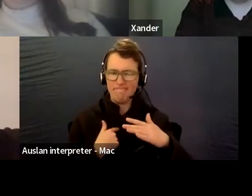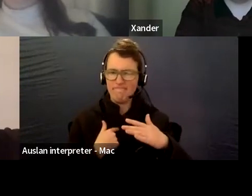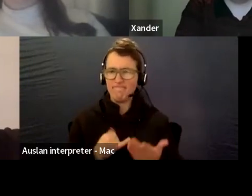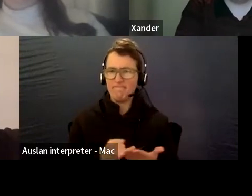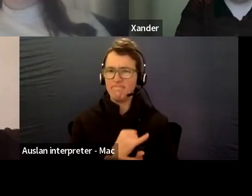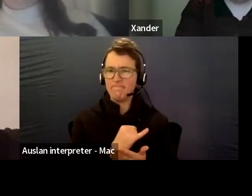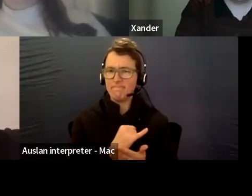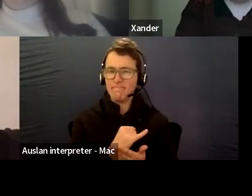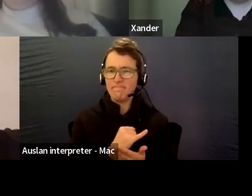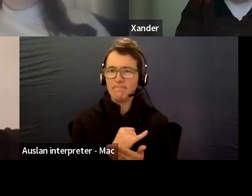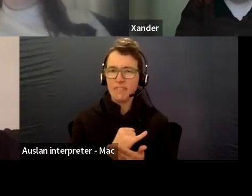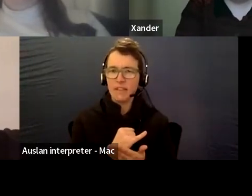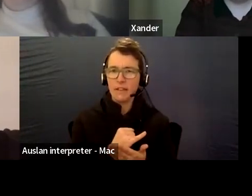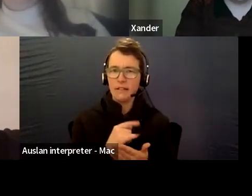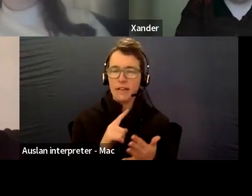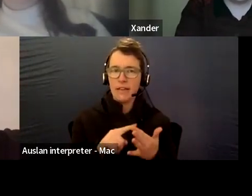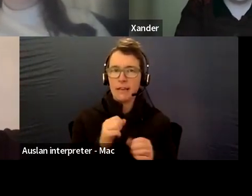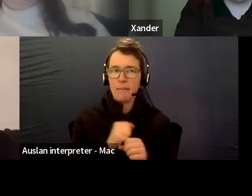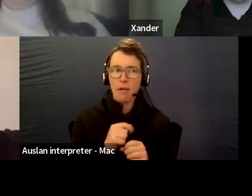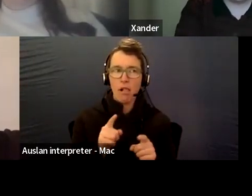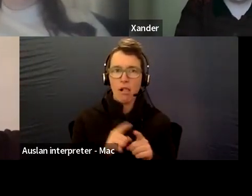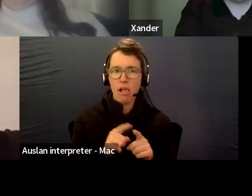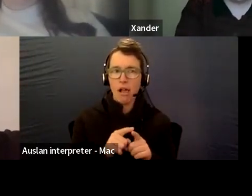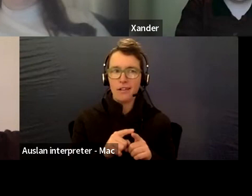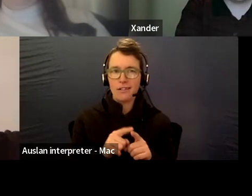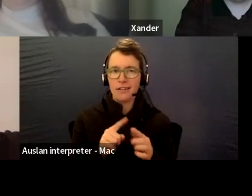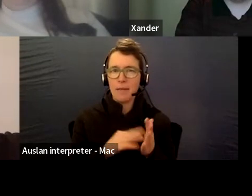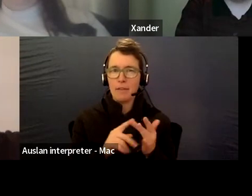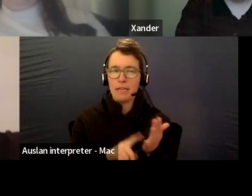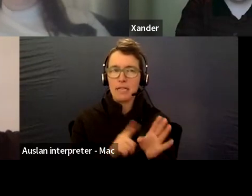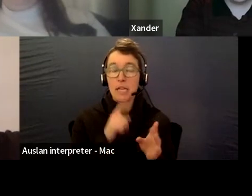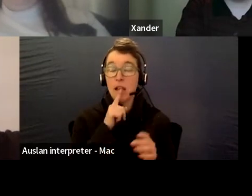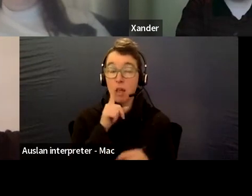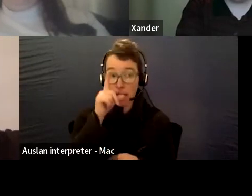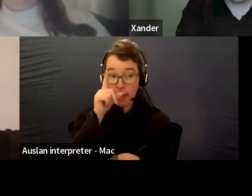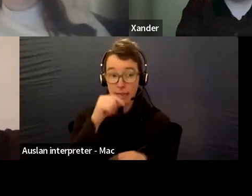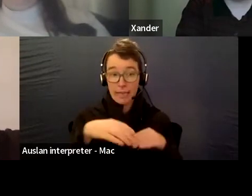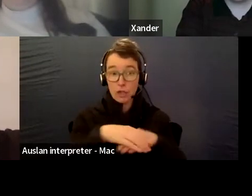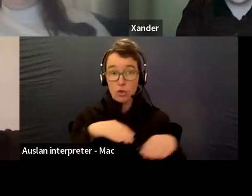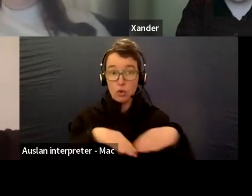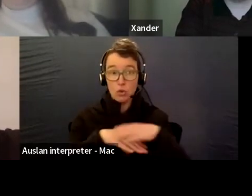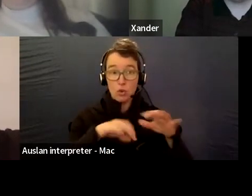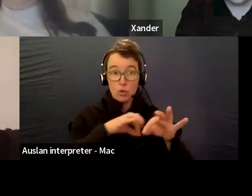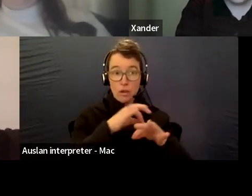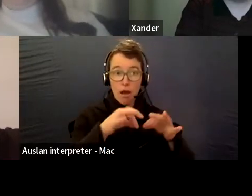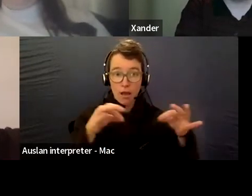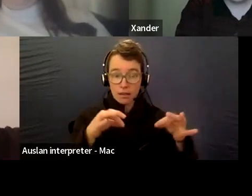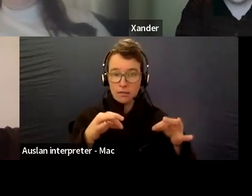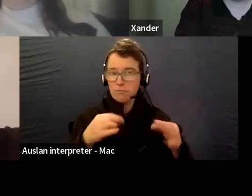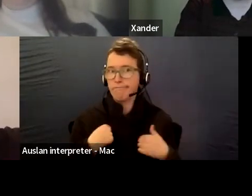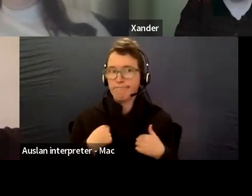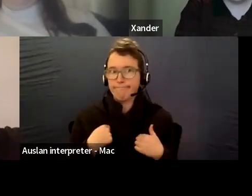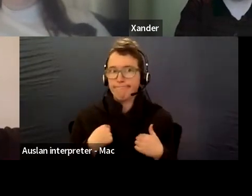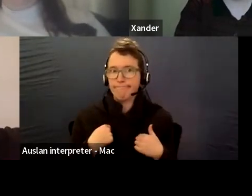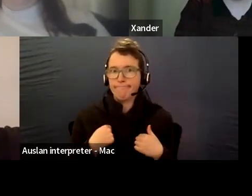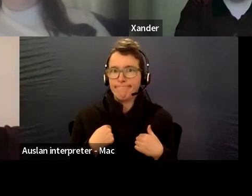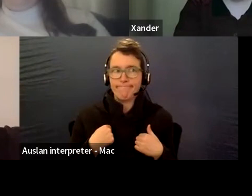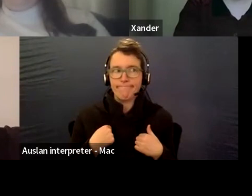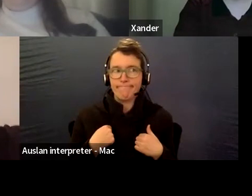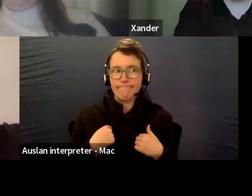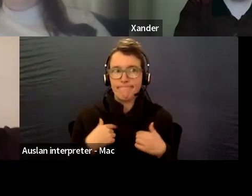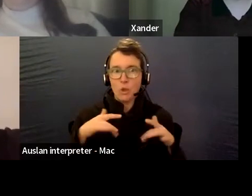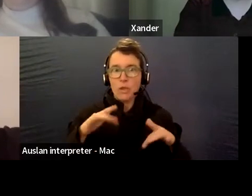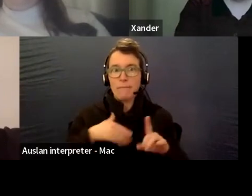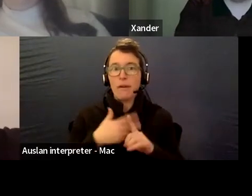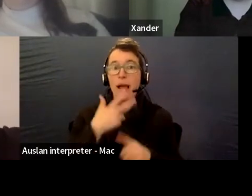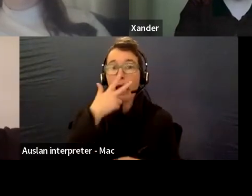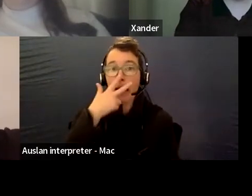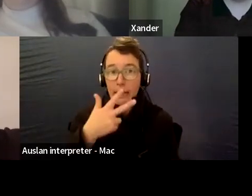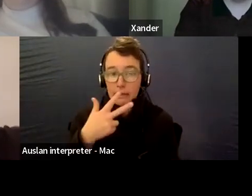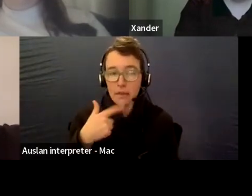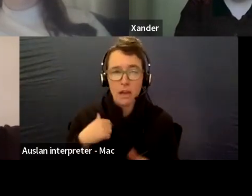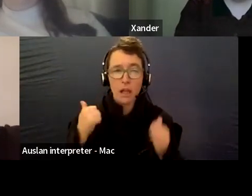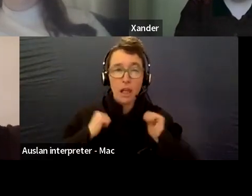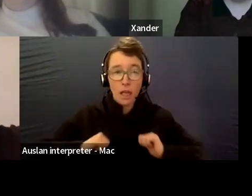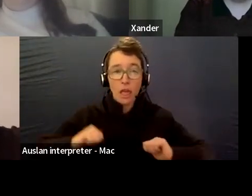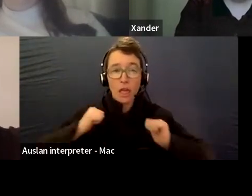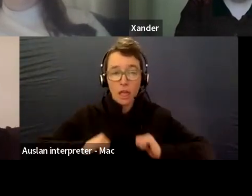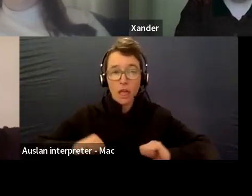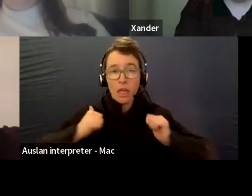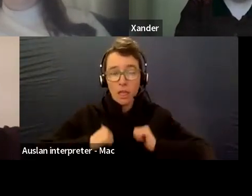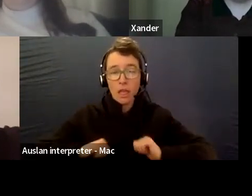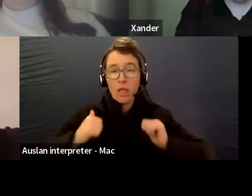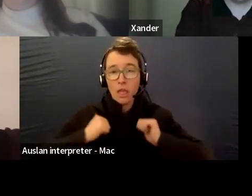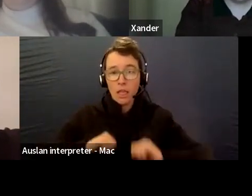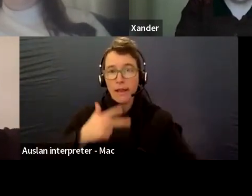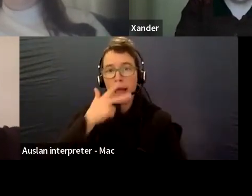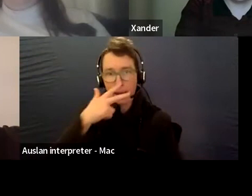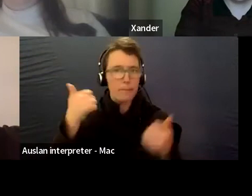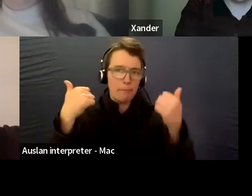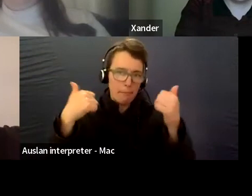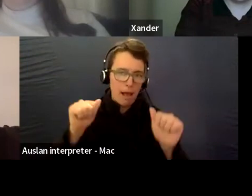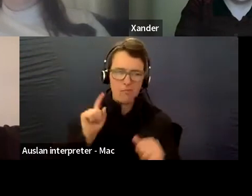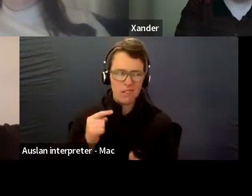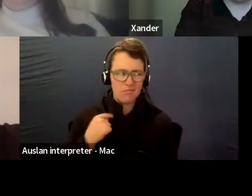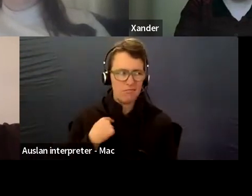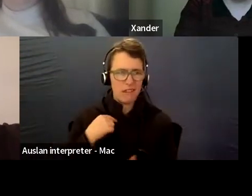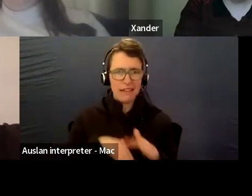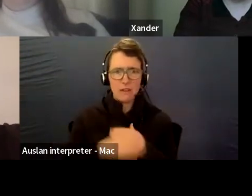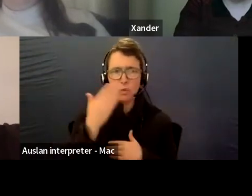For example, checking those boxes like Emily said like tying issues for example, I didn't know how to tie my shoes until I was I and I spent that long practicing and still didn't and that didn't impact my ability to be at school.